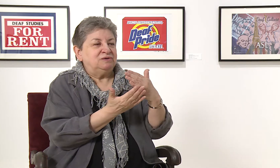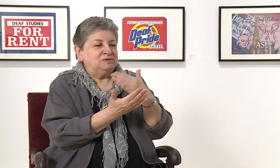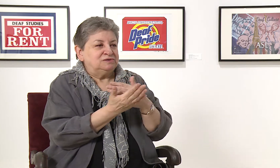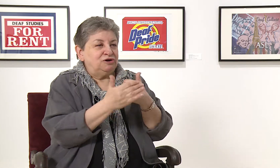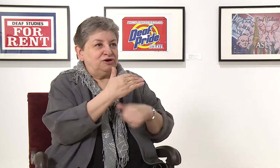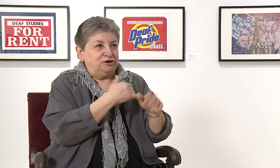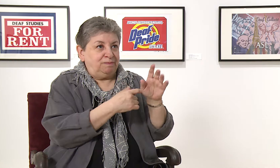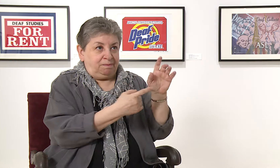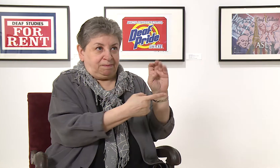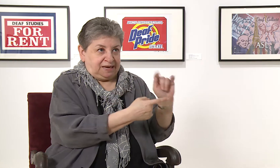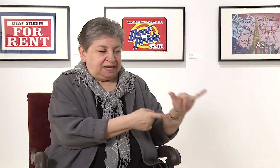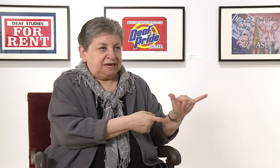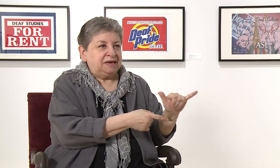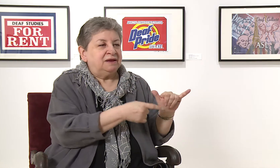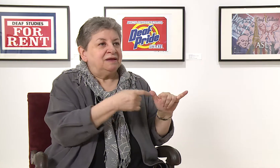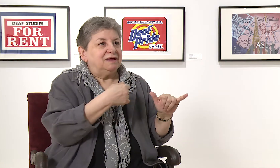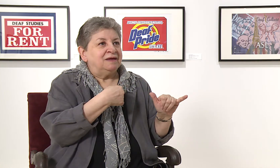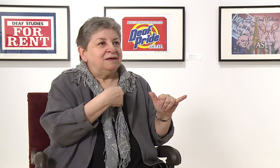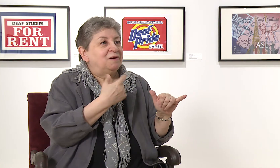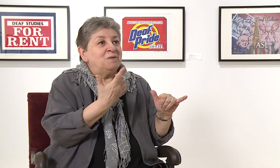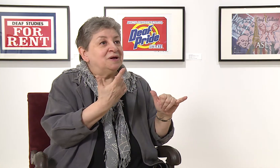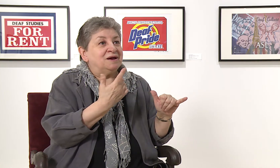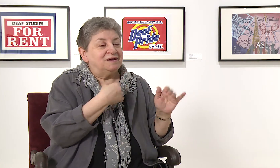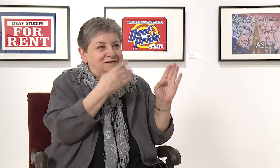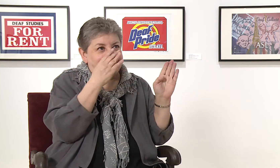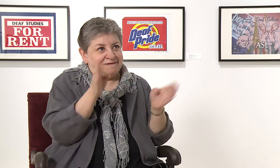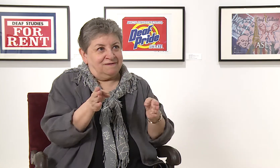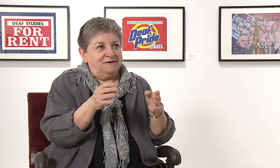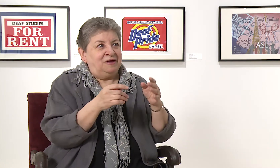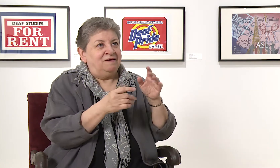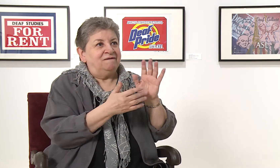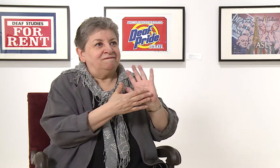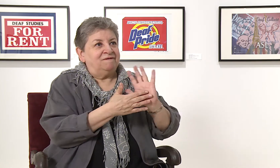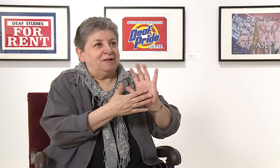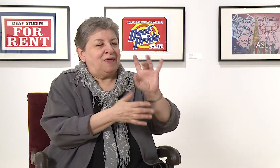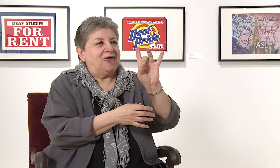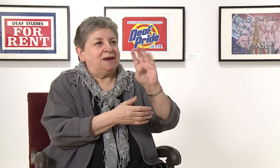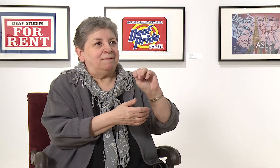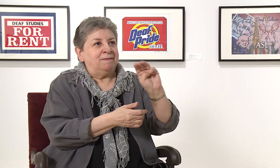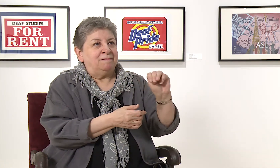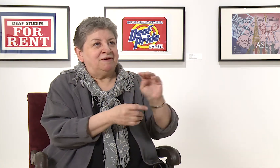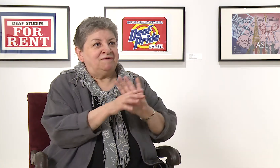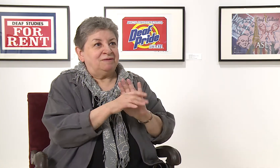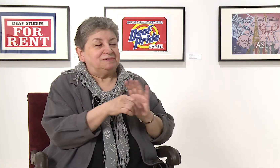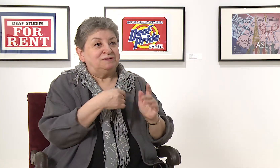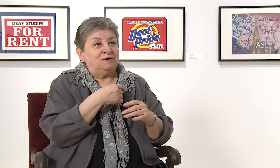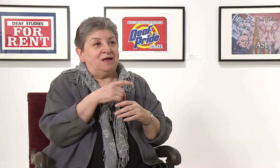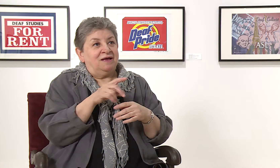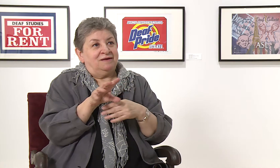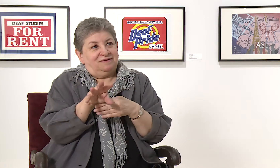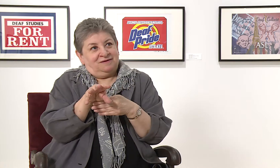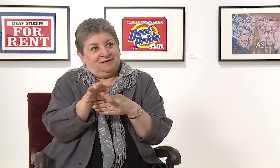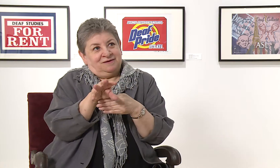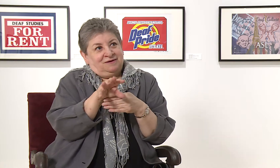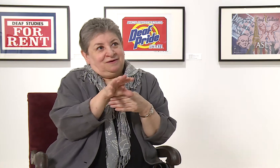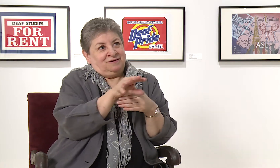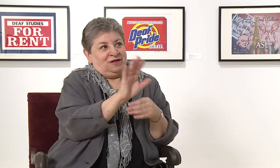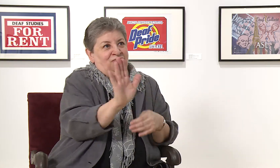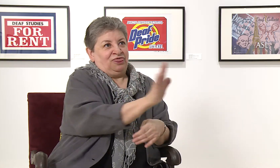I was taking an independent study course at the time under Betty G. Miller, and it was focusing on 8mm film.